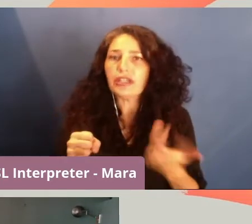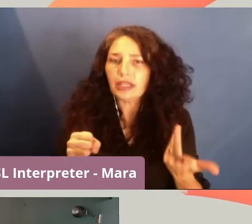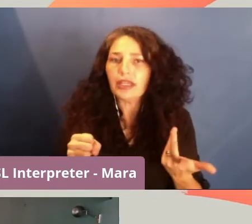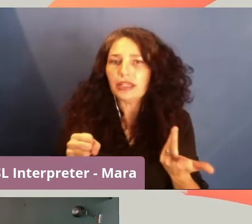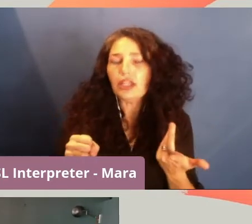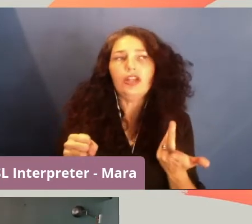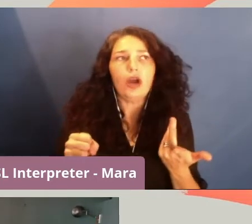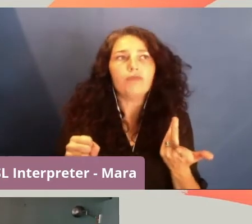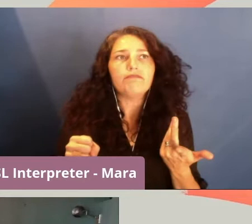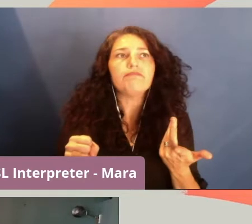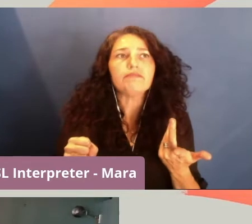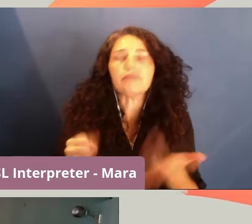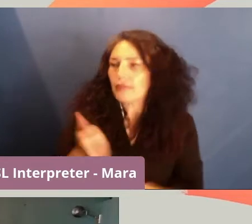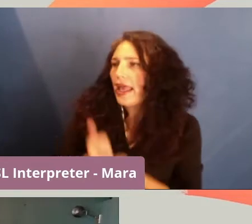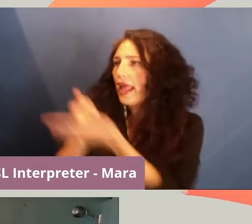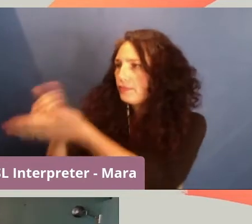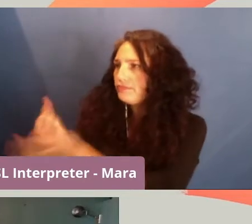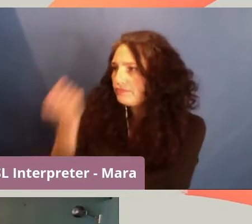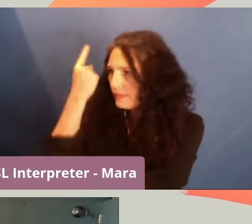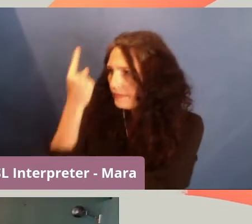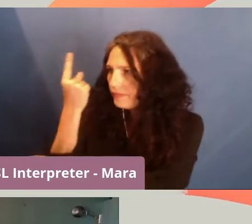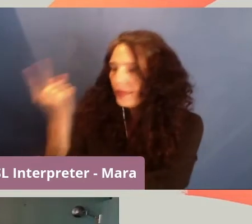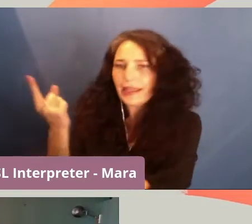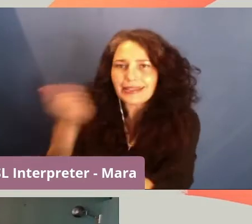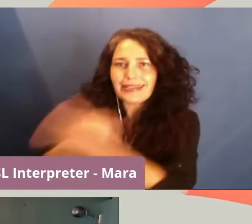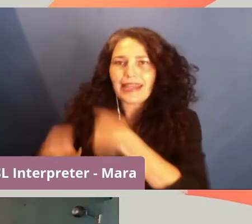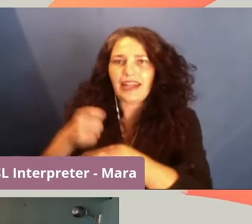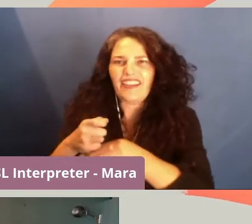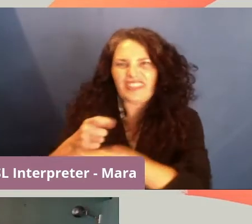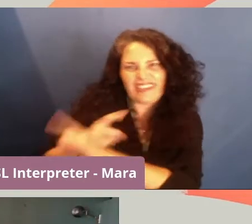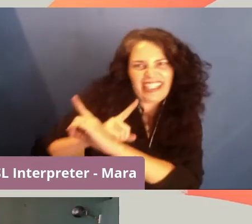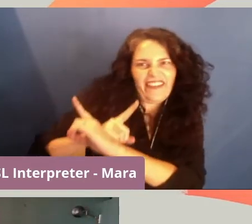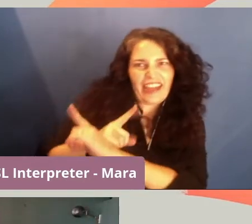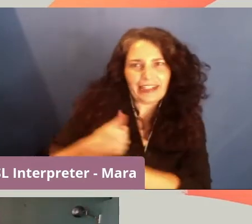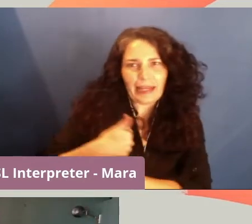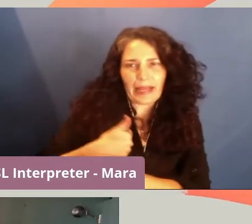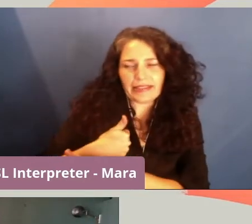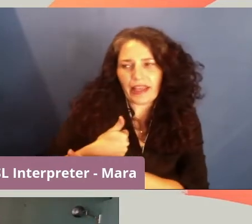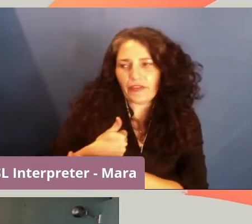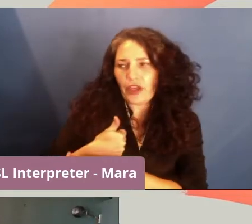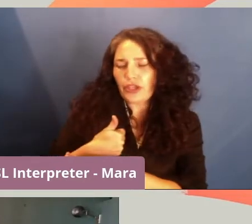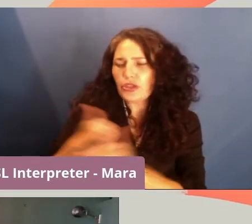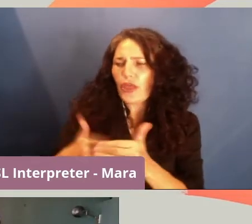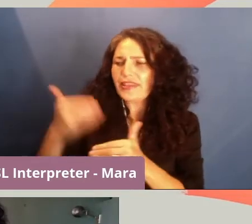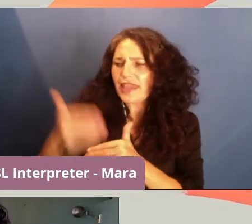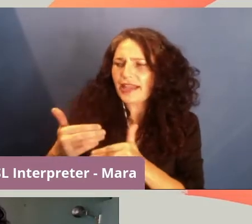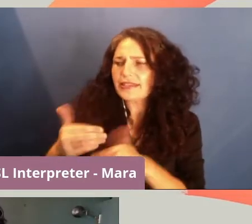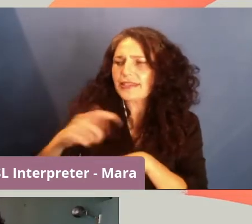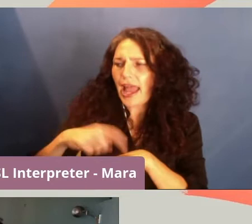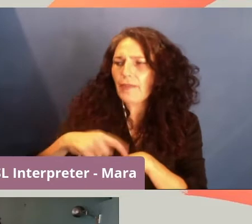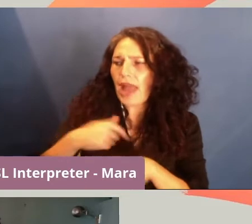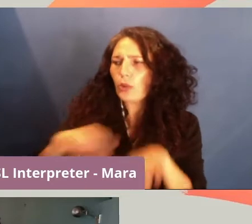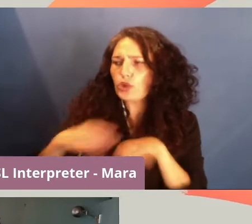an answer that would move the conversation forward so that I could do better next time rather than sounding right this time.